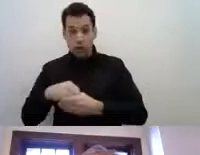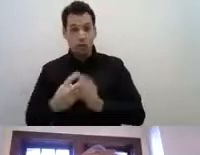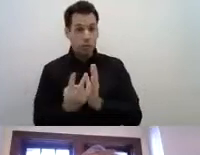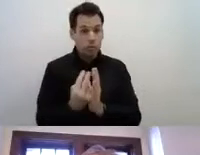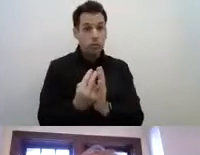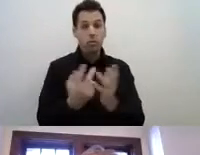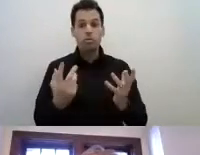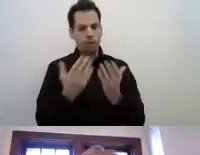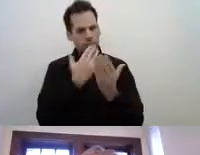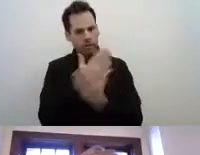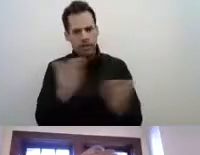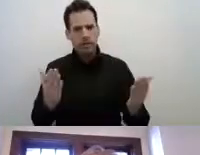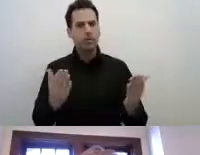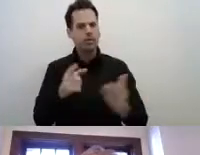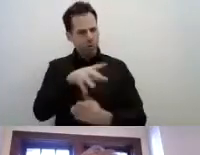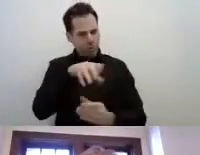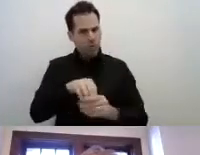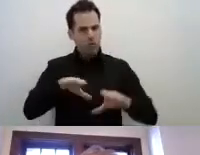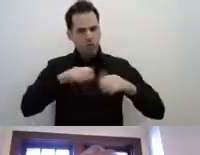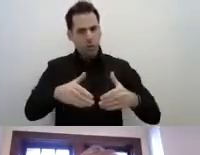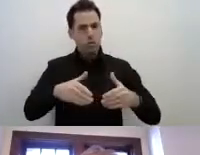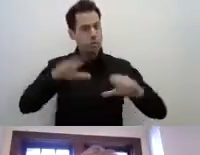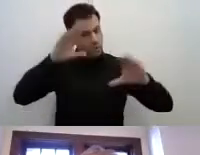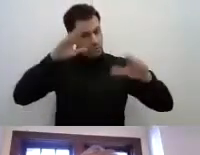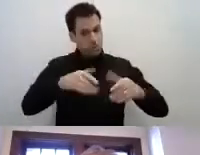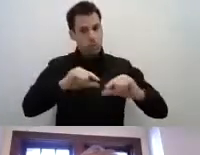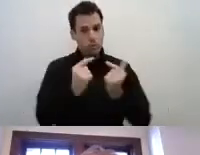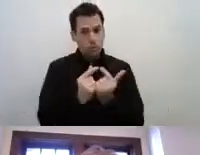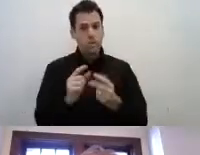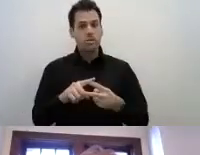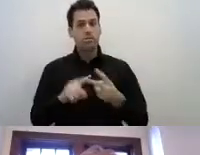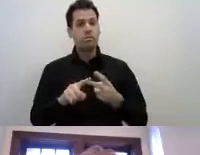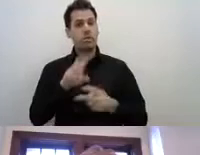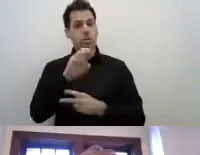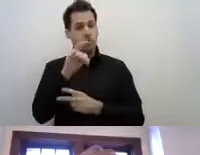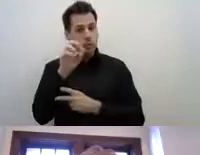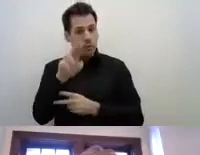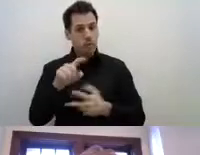groups and webinars submitting written feedback and completing the survey posted on engagemb